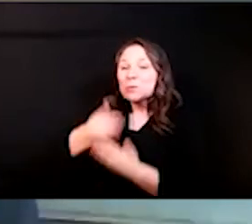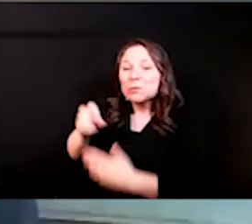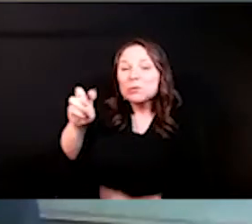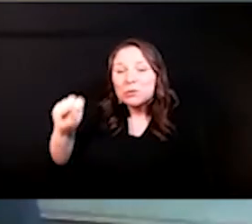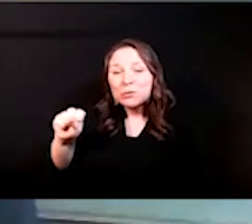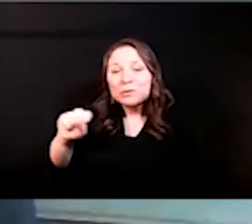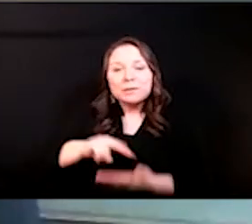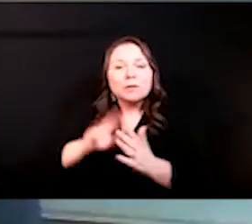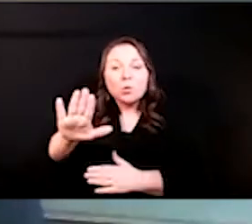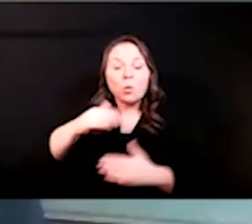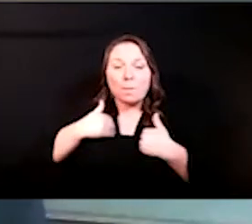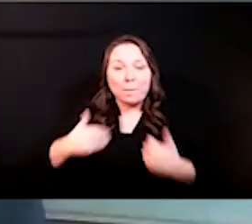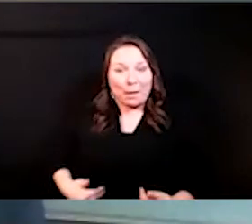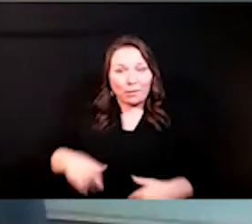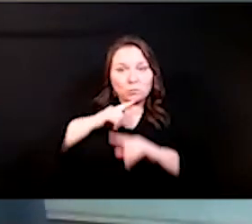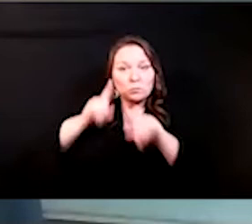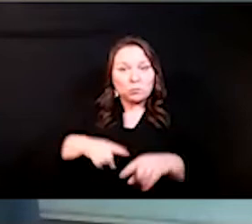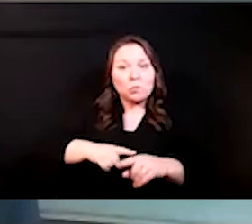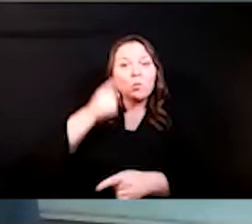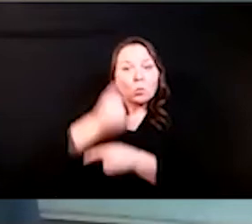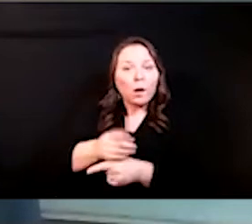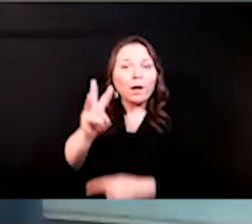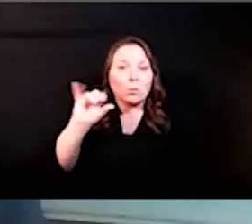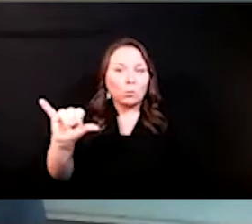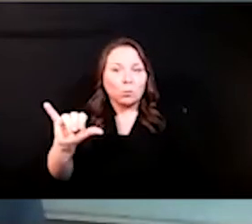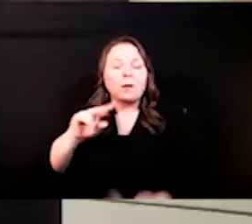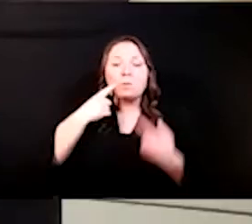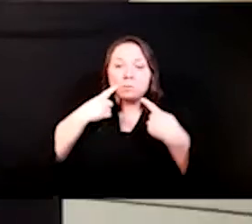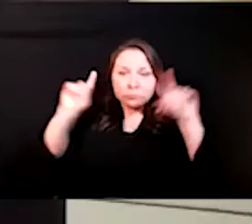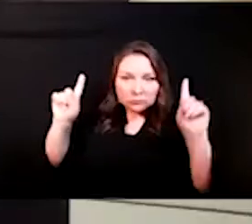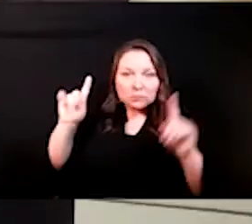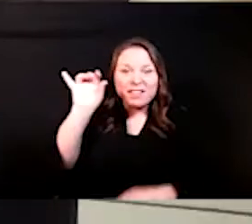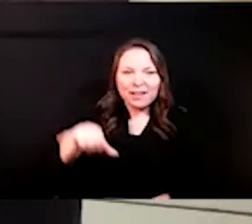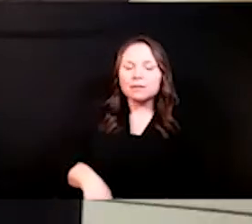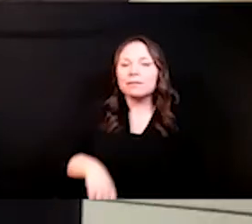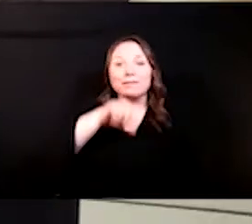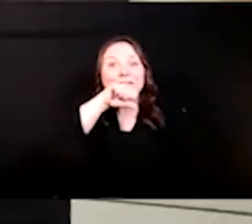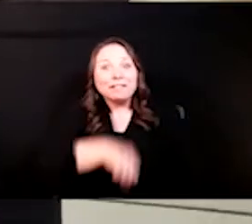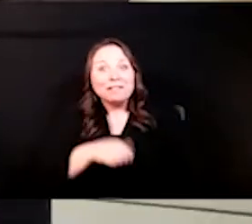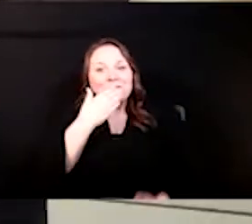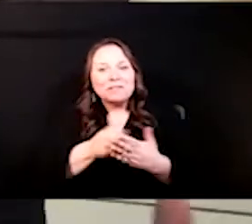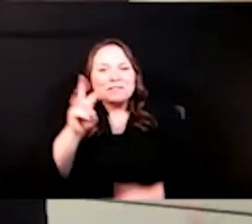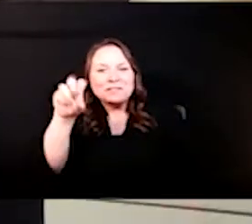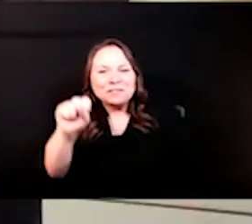BECAUSE IT MEANS THAT YOUR IMMUNE SYSTEM IS RESPONDING TO THE VACCINE AND IT'S WORKING. » WE LOVE THAT. WE LOVE GOOD NEWS. AND THERE'S ACTUALLY